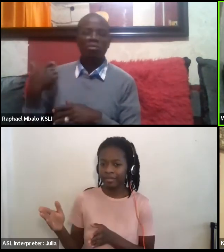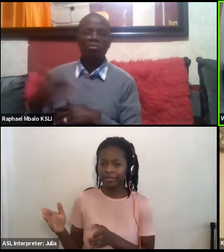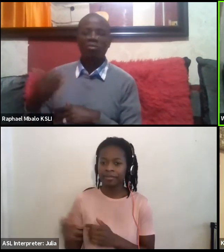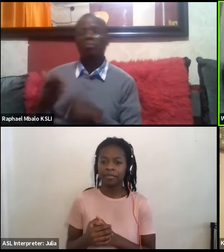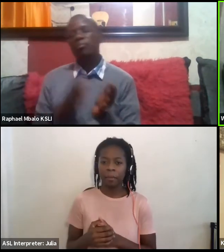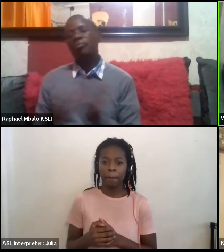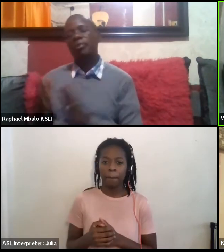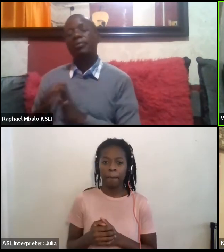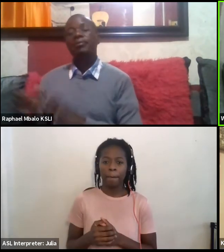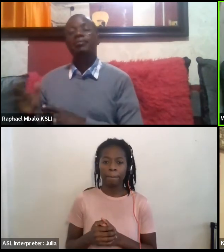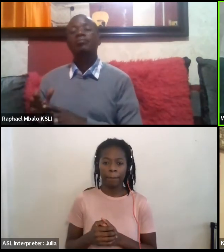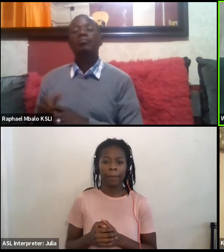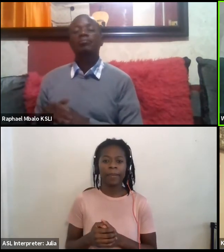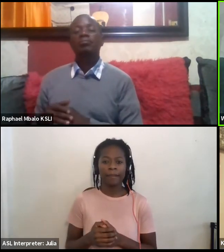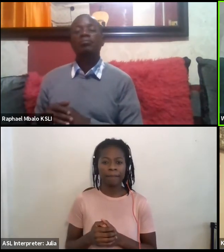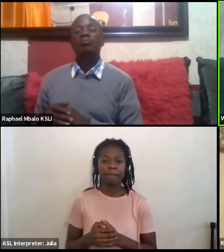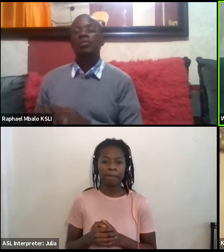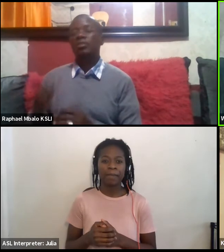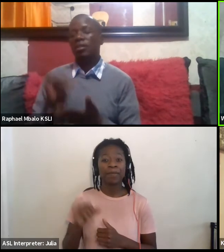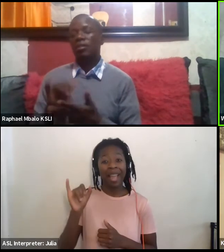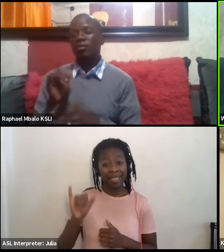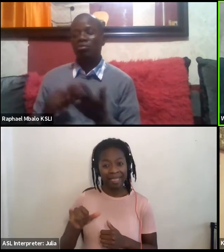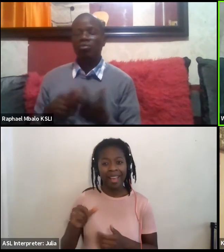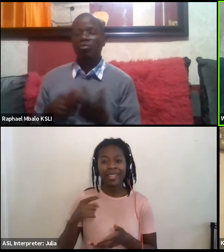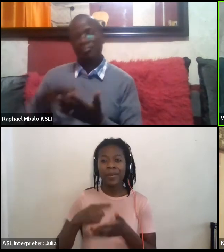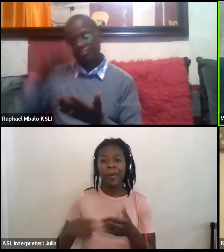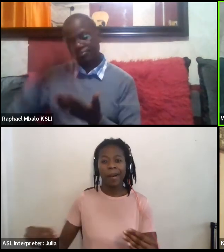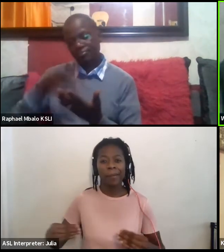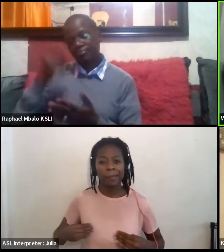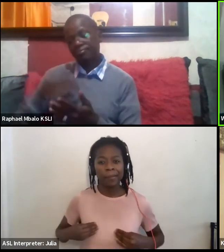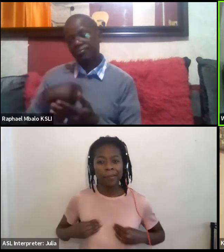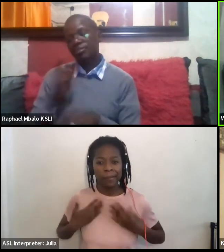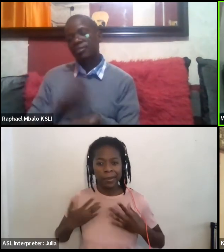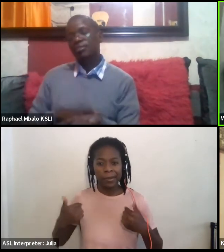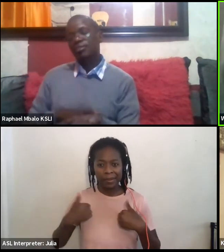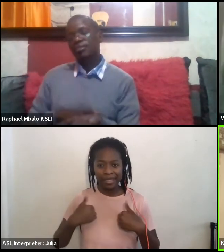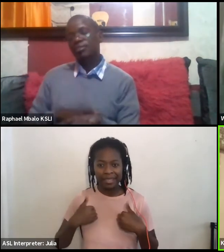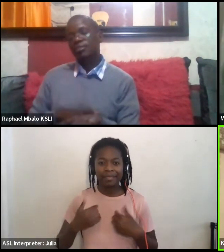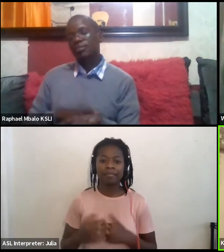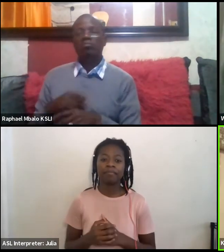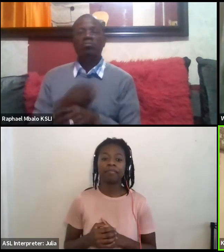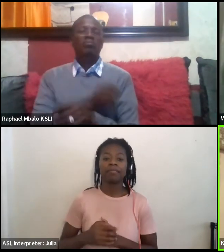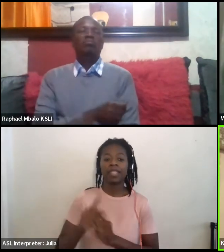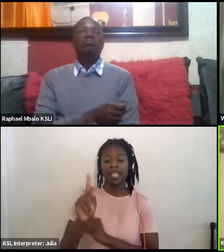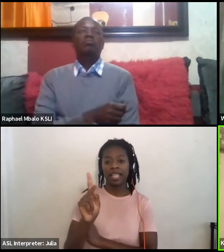So that's what feeds me when I'm not in production. I just love the fleeting moment.